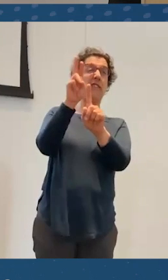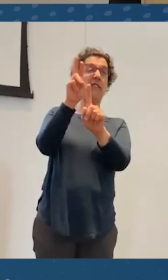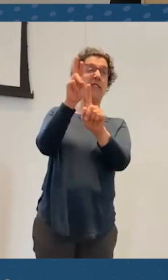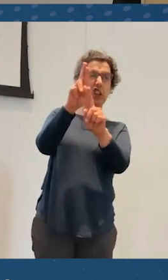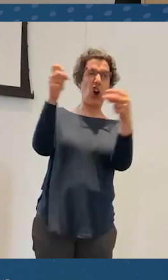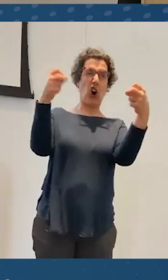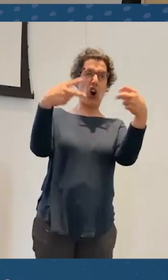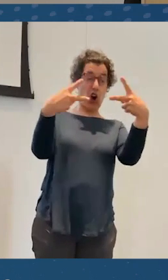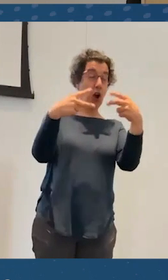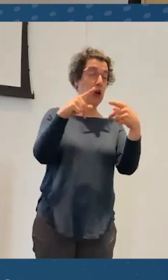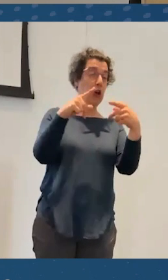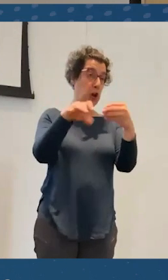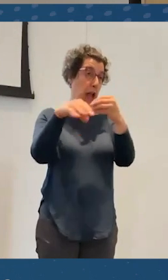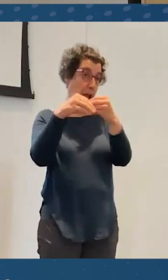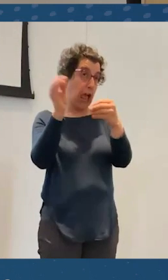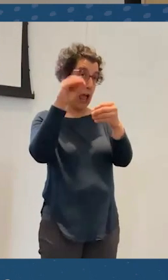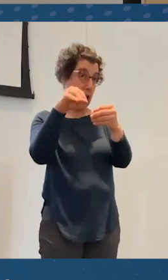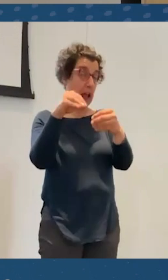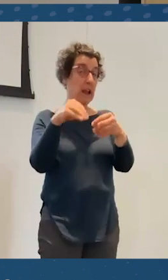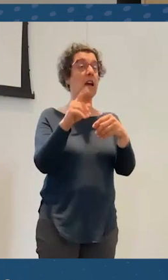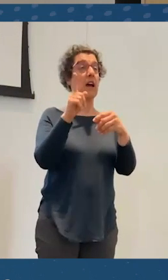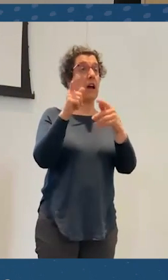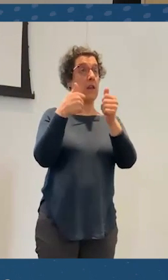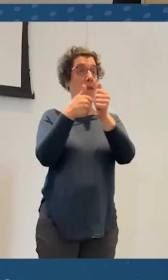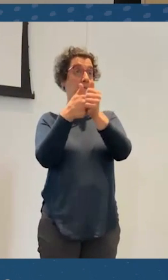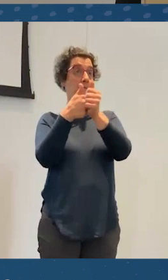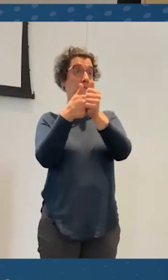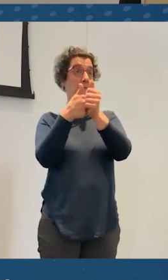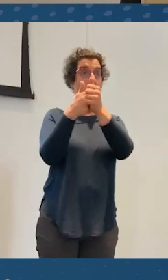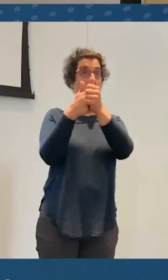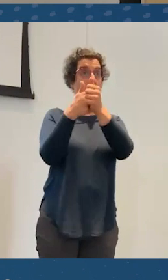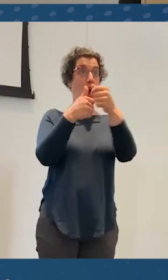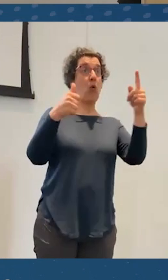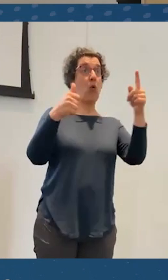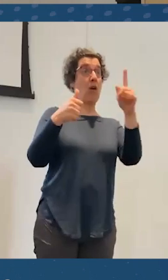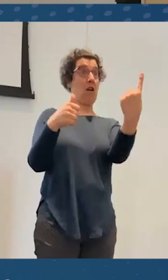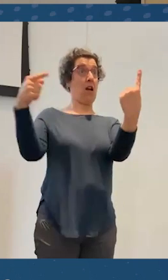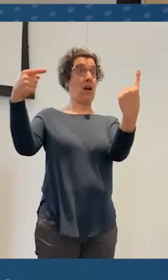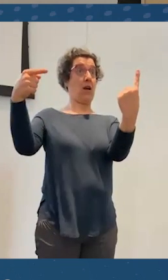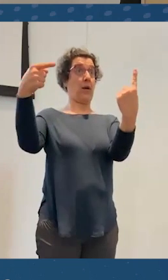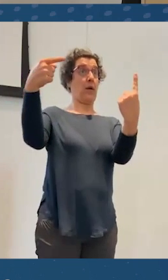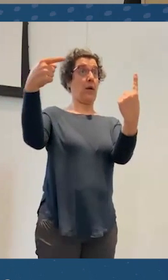For example, the follow speed or strength when the subtitles are following your head.